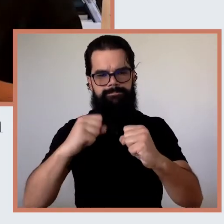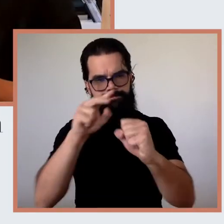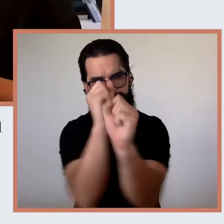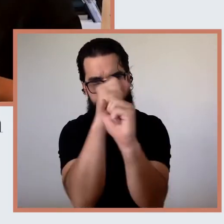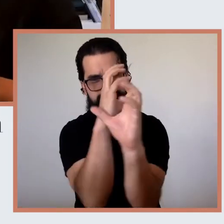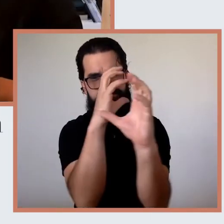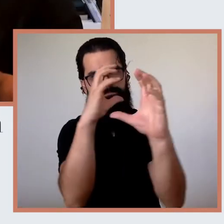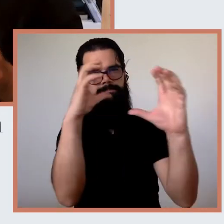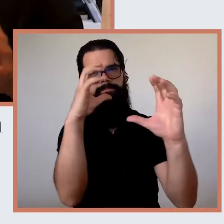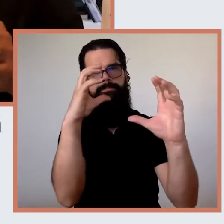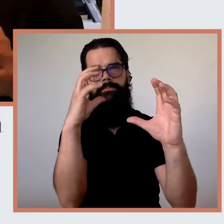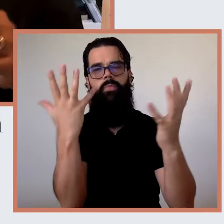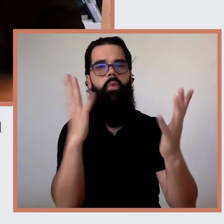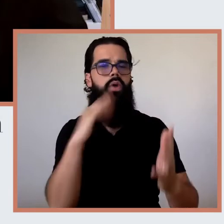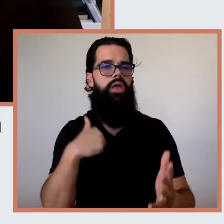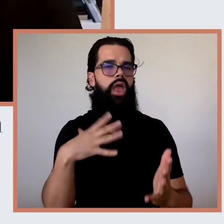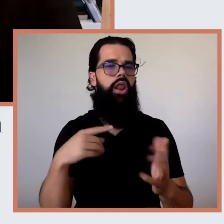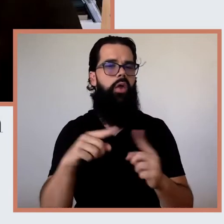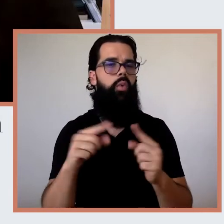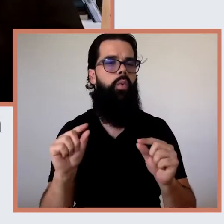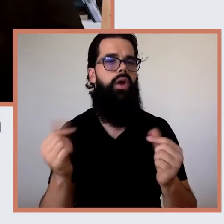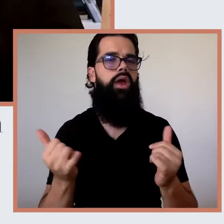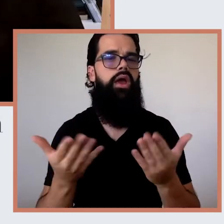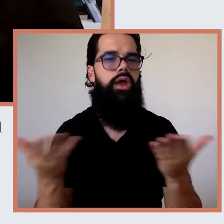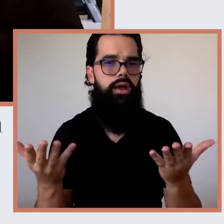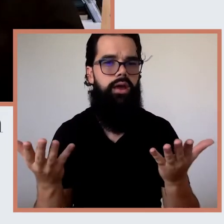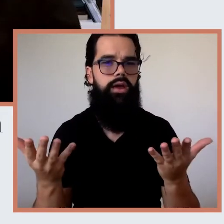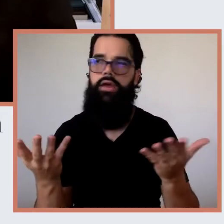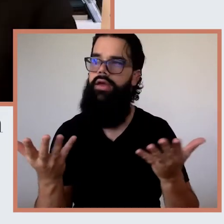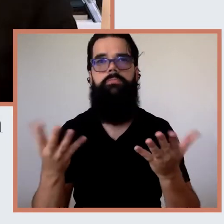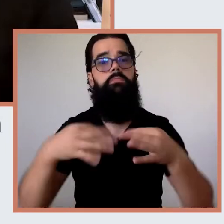bring a strength to a project and where I also would need